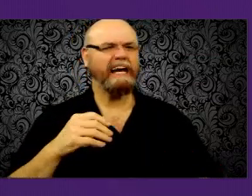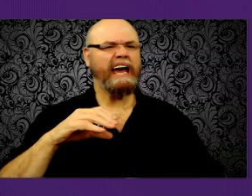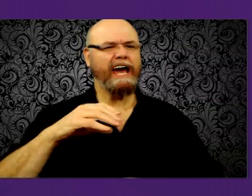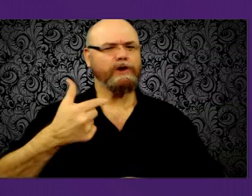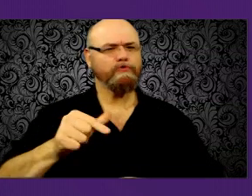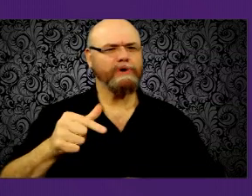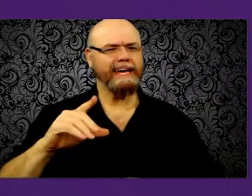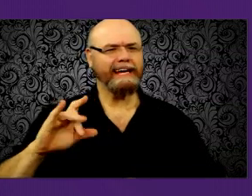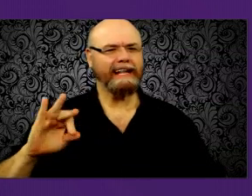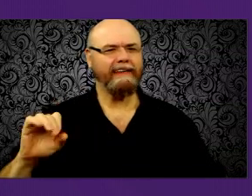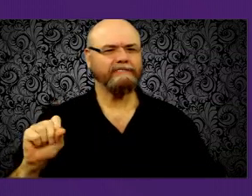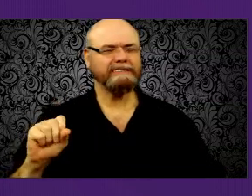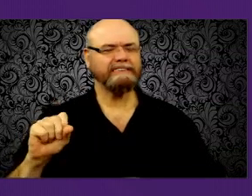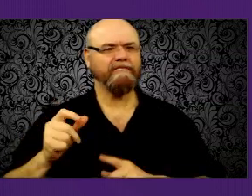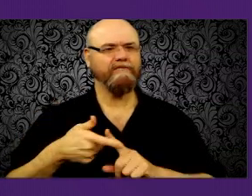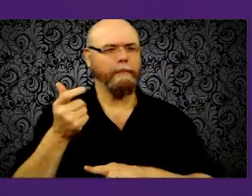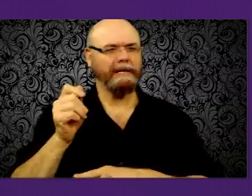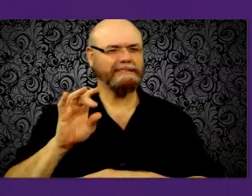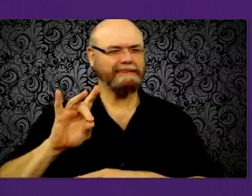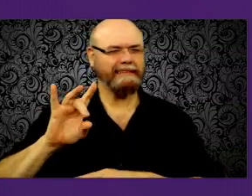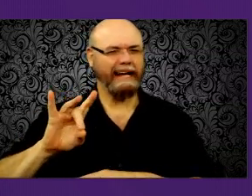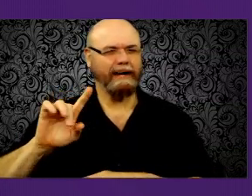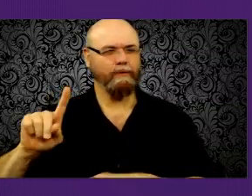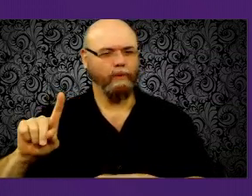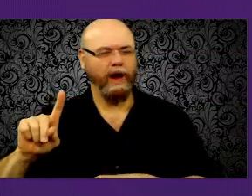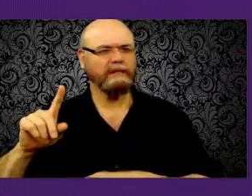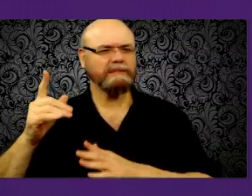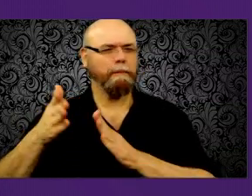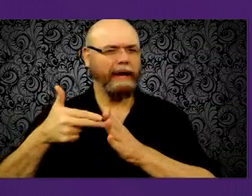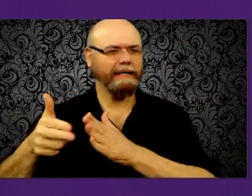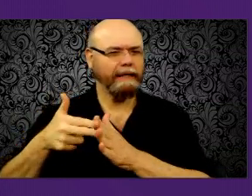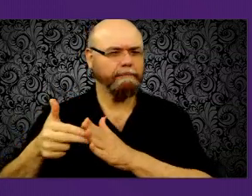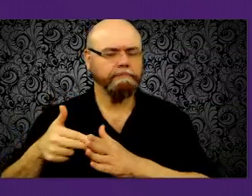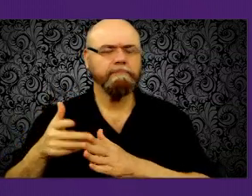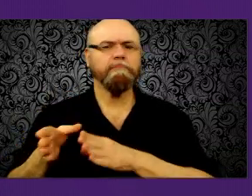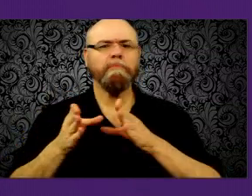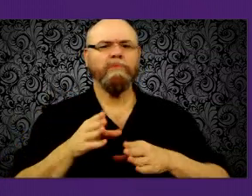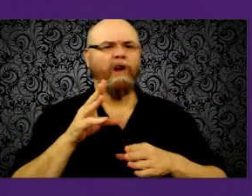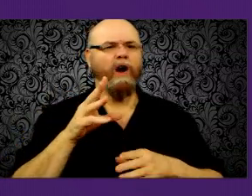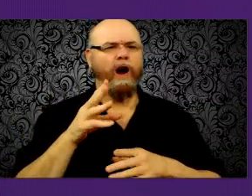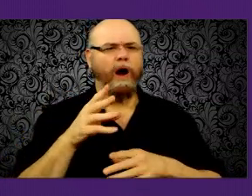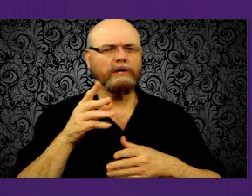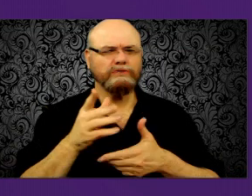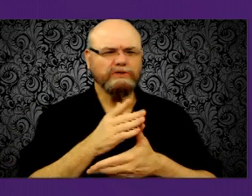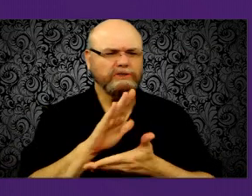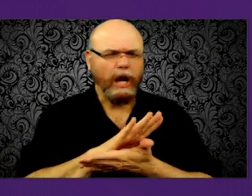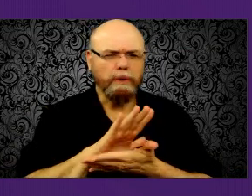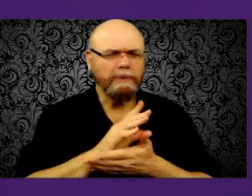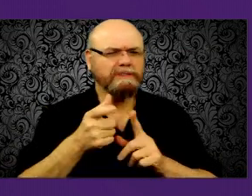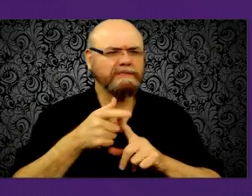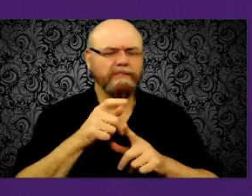We read primary documents from westward expansion, such as letters from settlers and